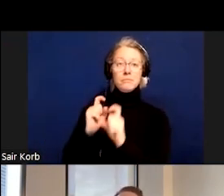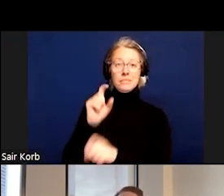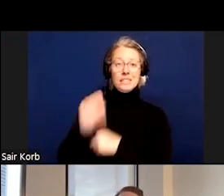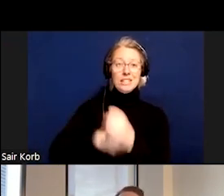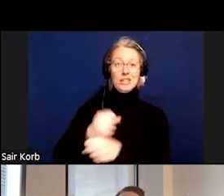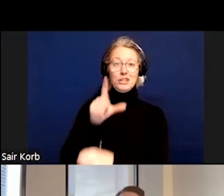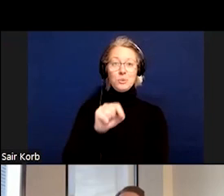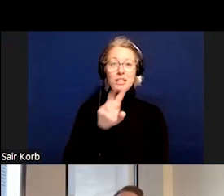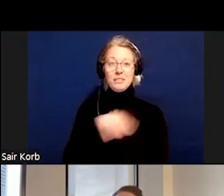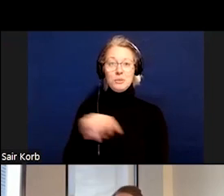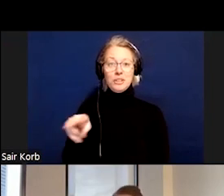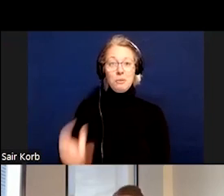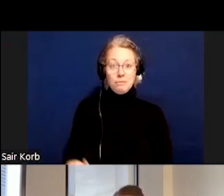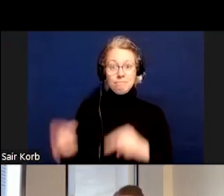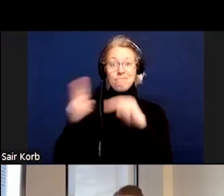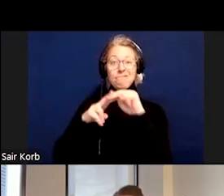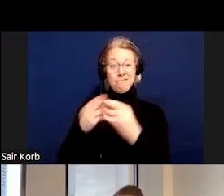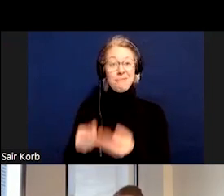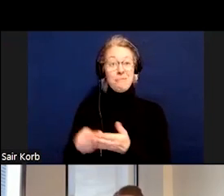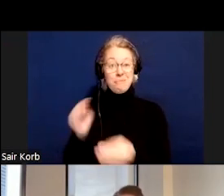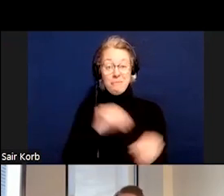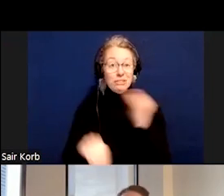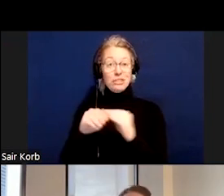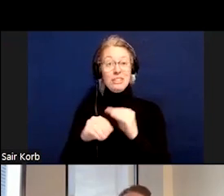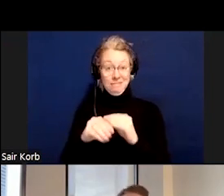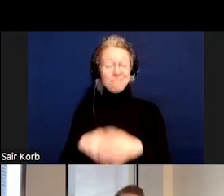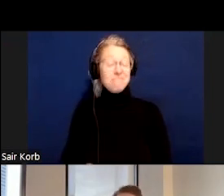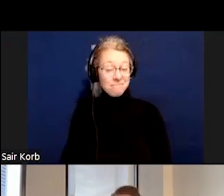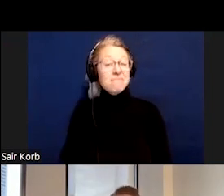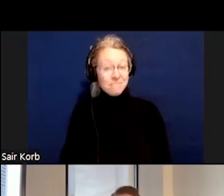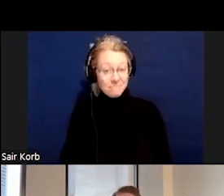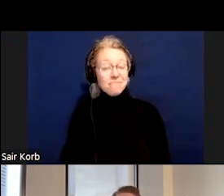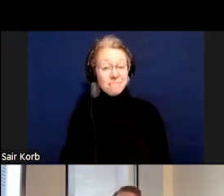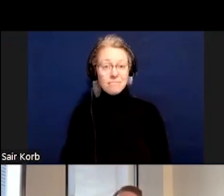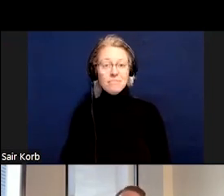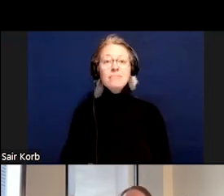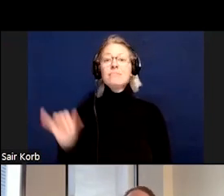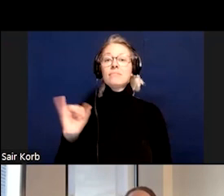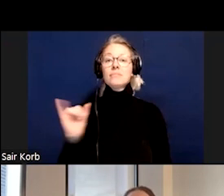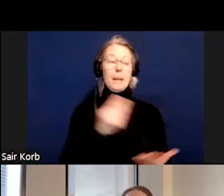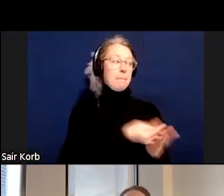us to increase the total budget for the program, as well as redirect funding from some other